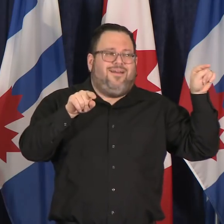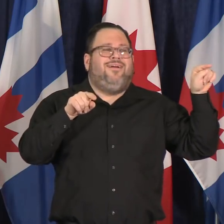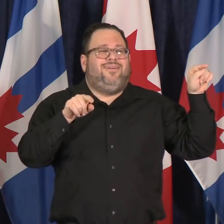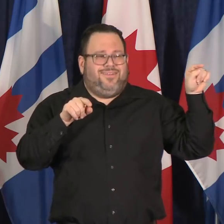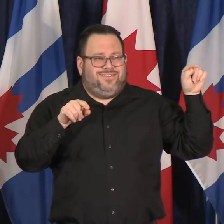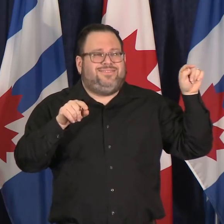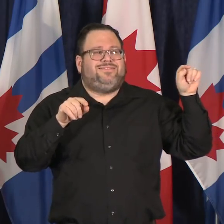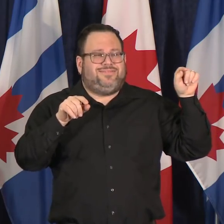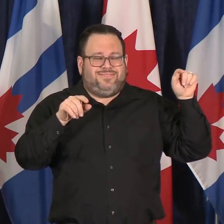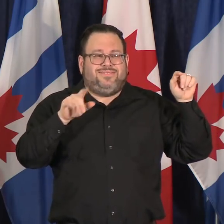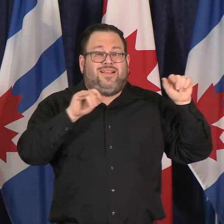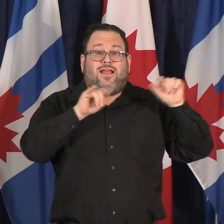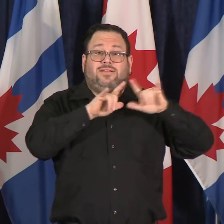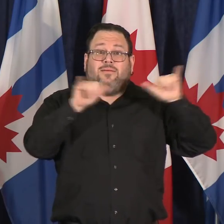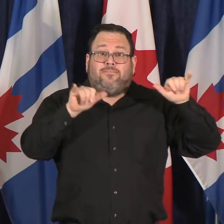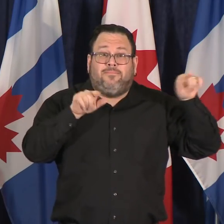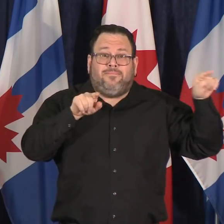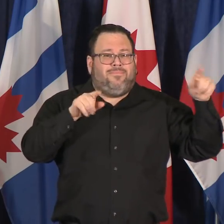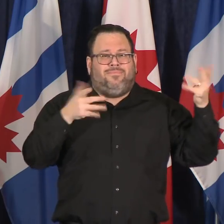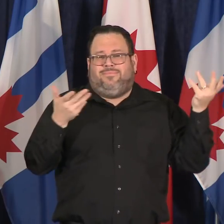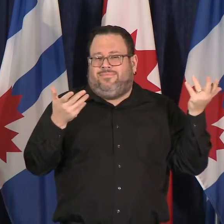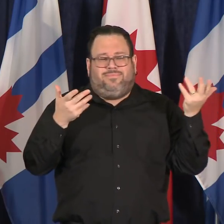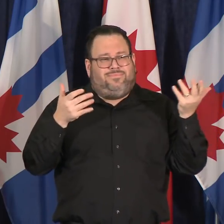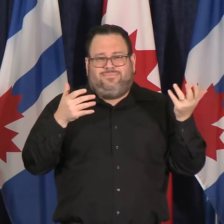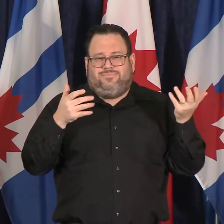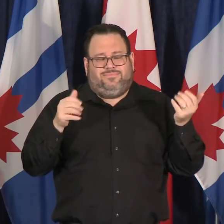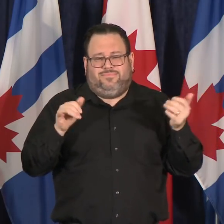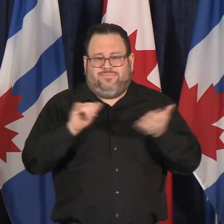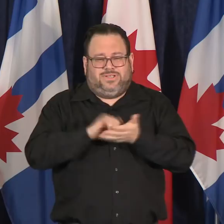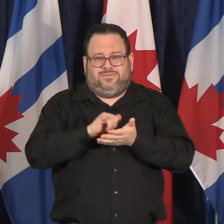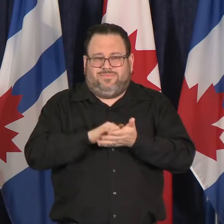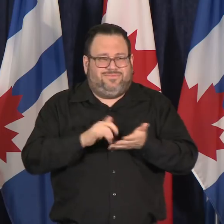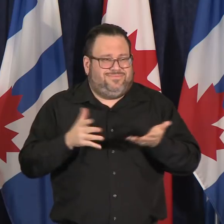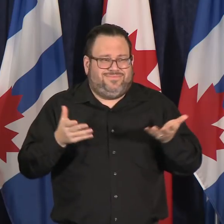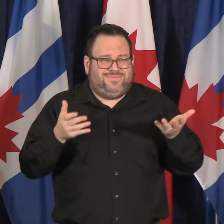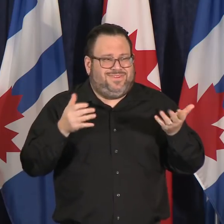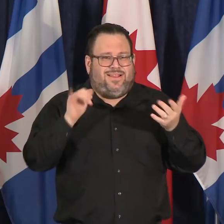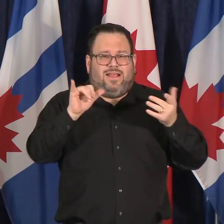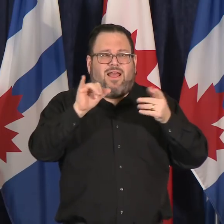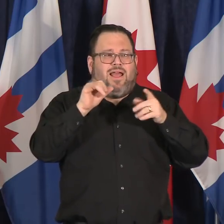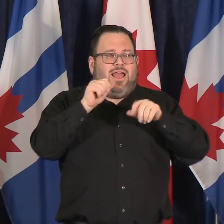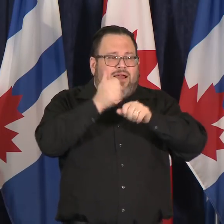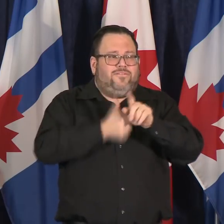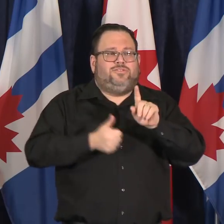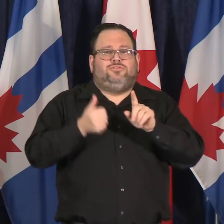they pull them out so it is a constantly evolving situation and it may be just a